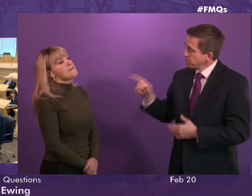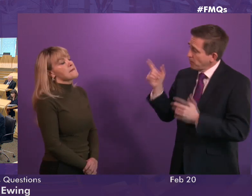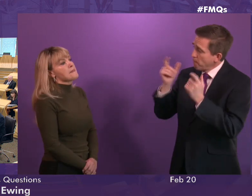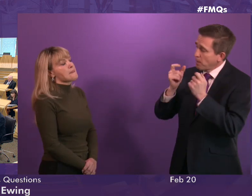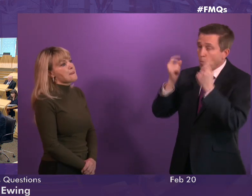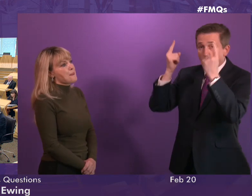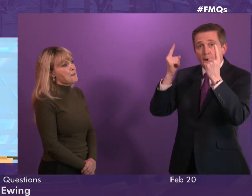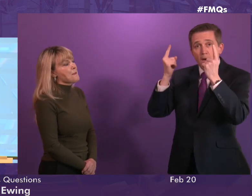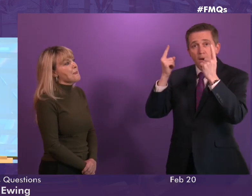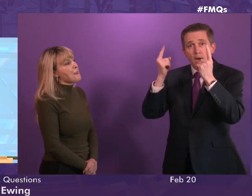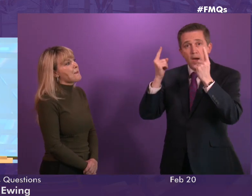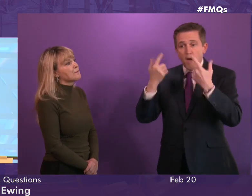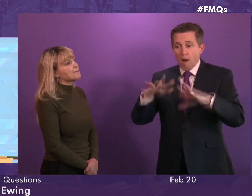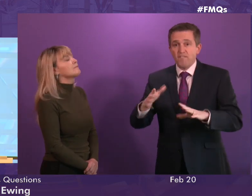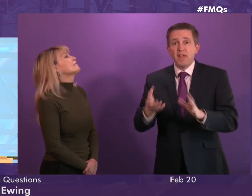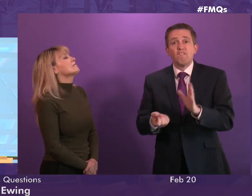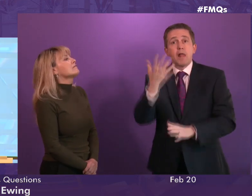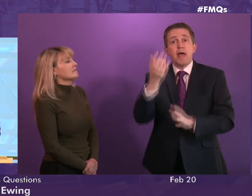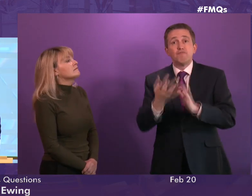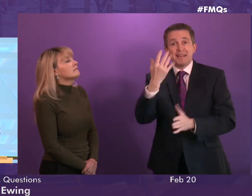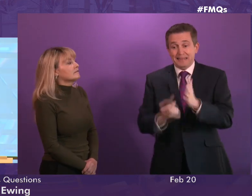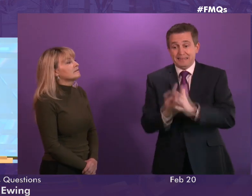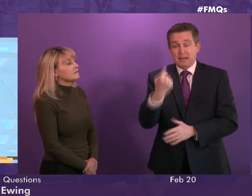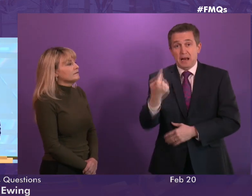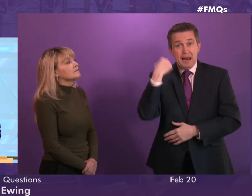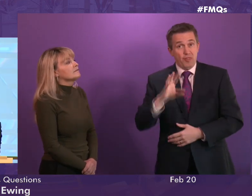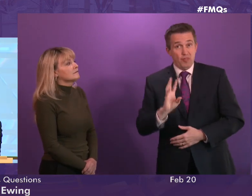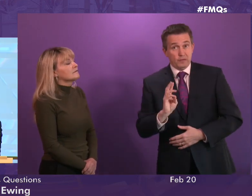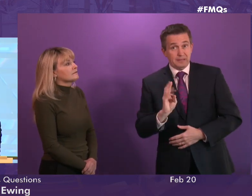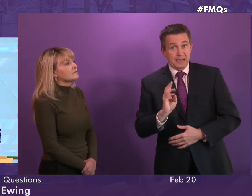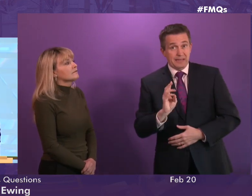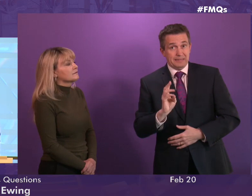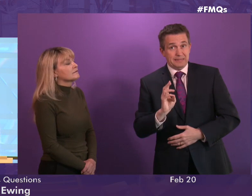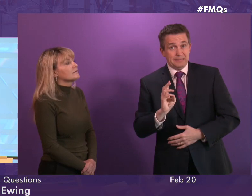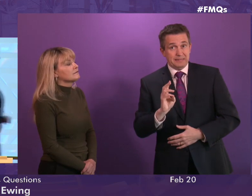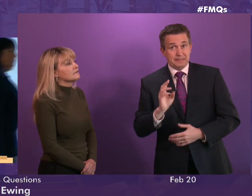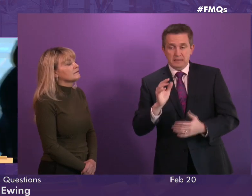unplanned flaring incident at Mossmorran last Thursday, the poor environmental rating that